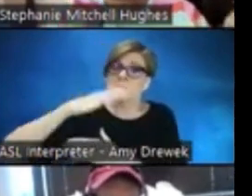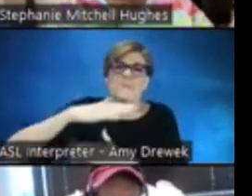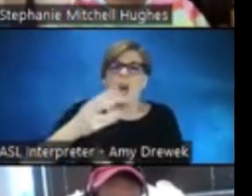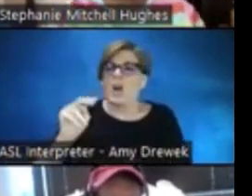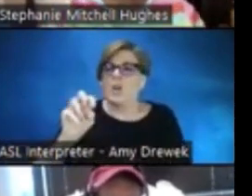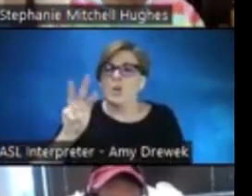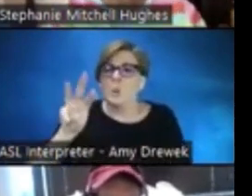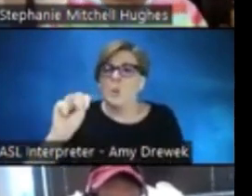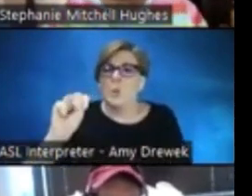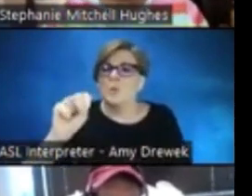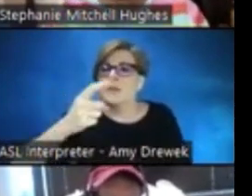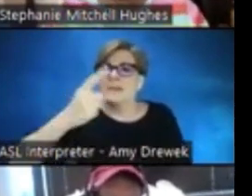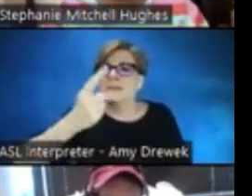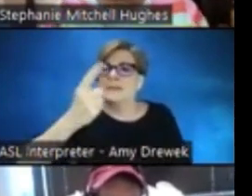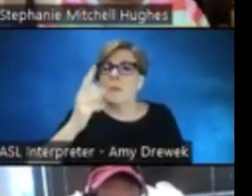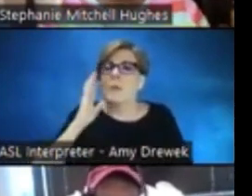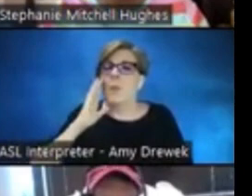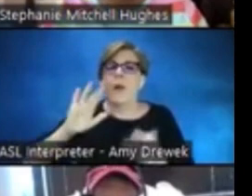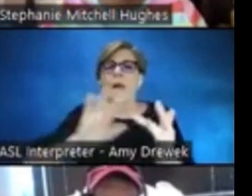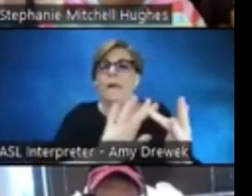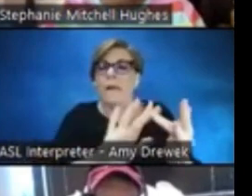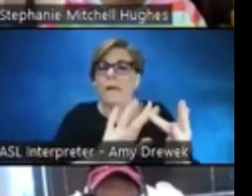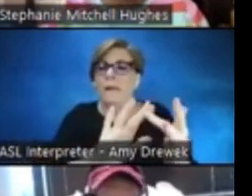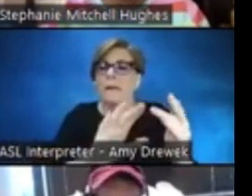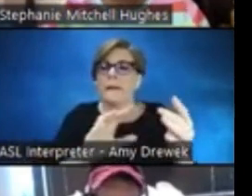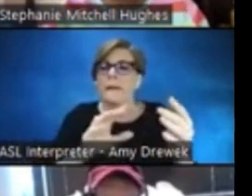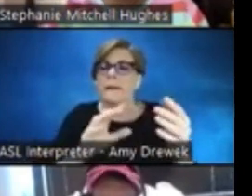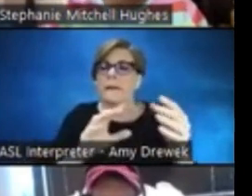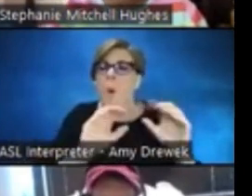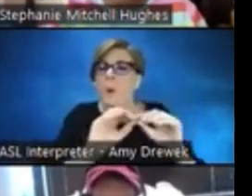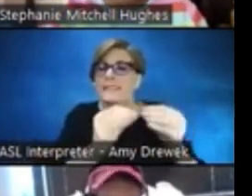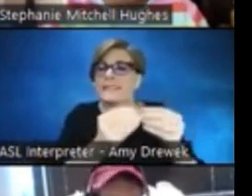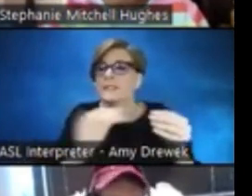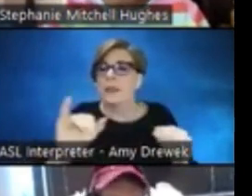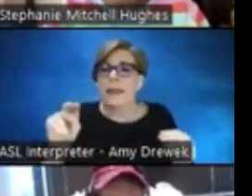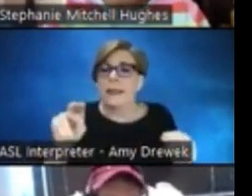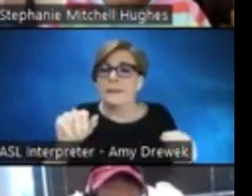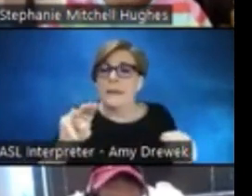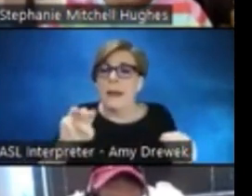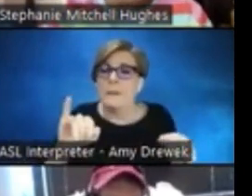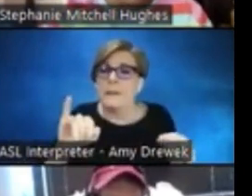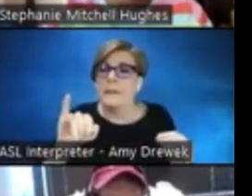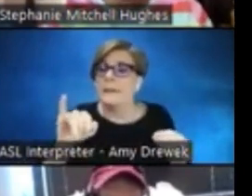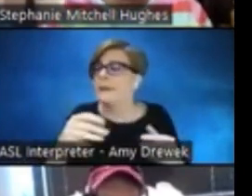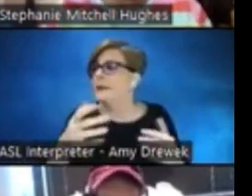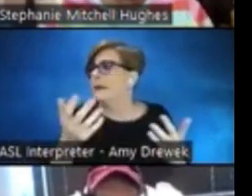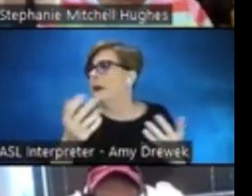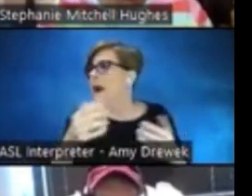TO AN ORGANIZATION LIKE NAMI, LIKE THE AMERICAN FOUNDATION FOR